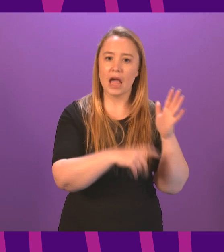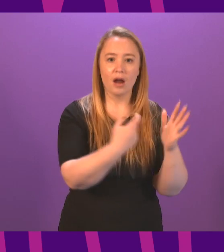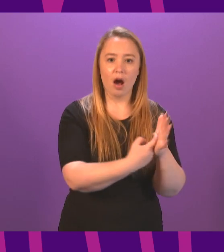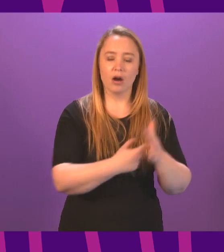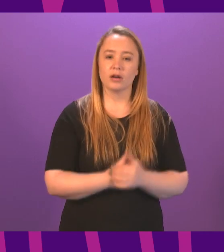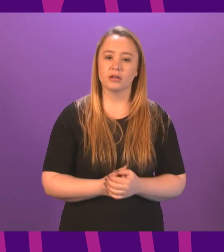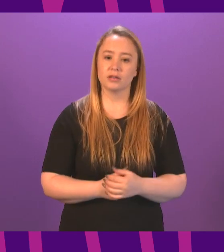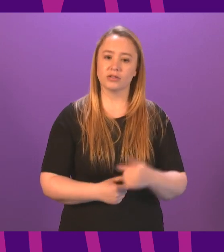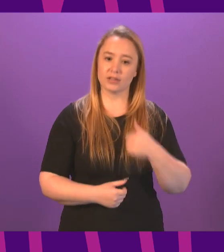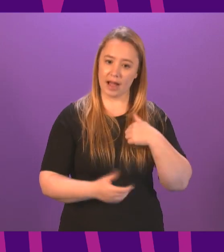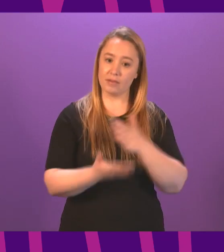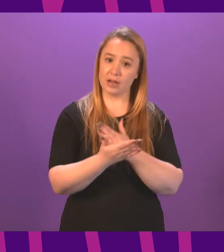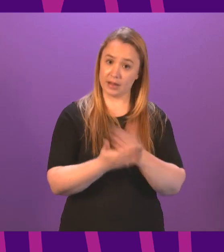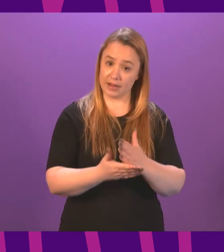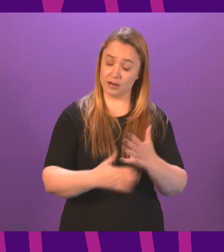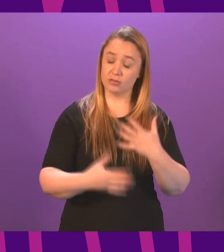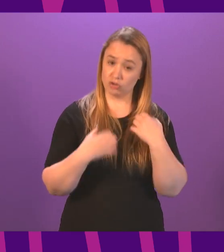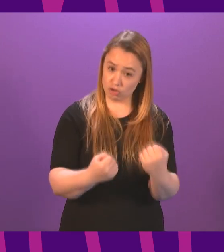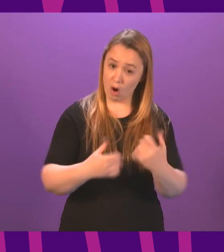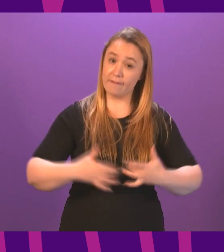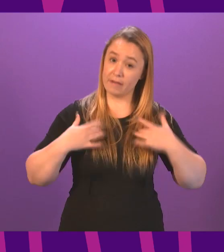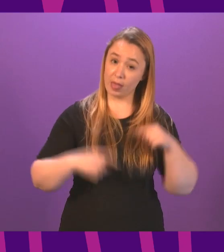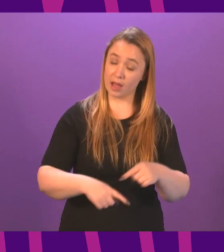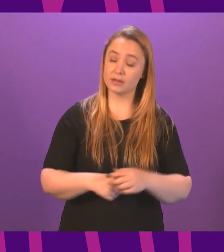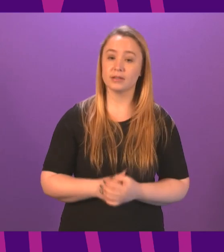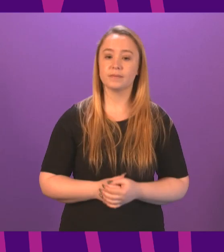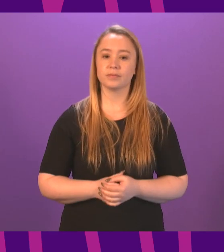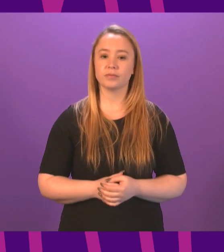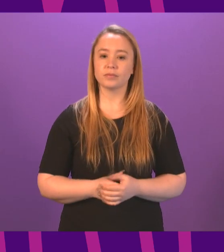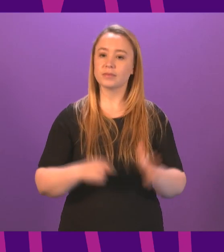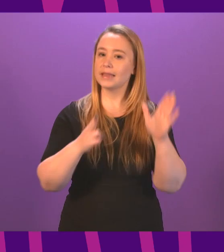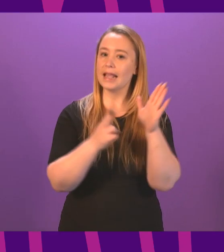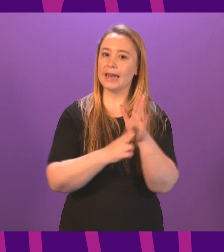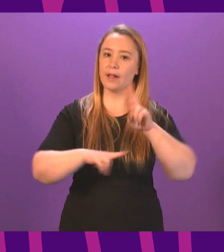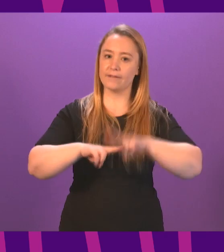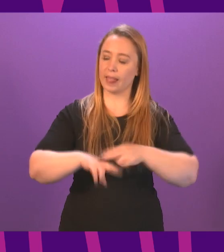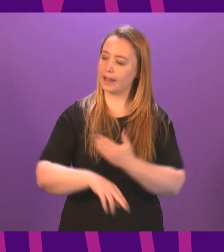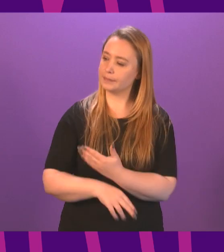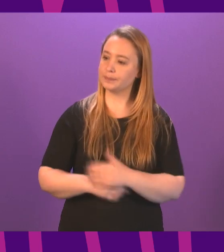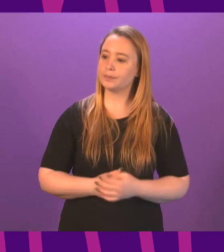about that. Neil Findlay (Lothian) (Lab): This week, West Lothian will move into level